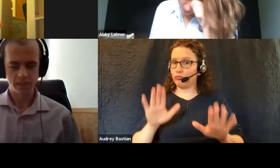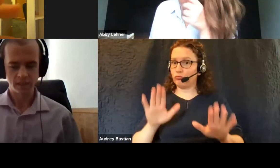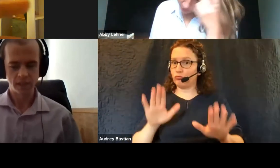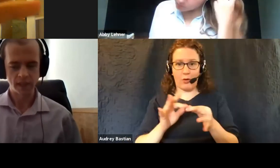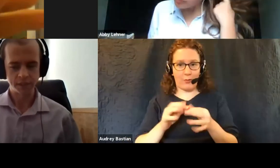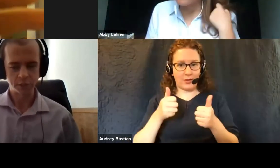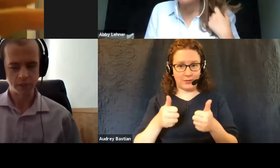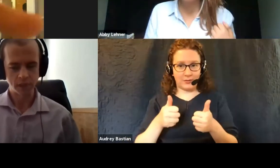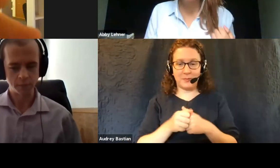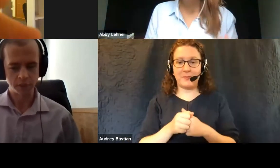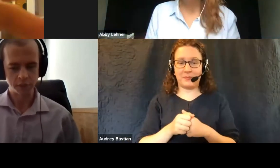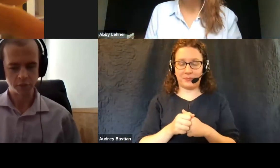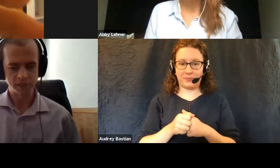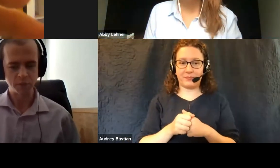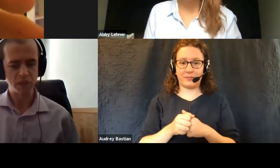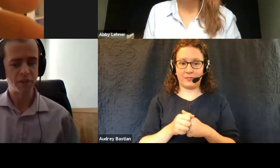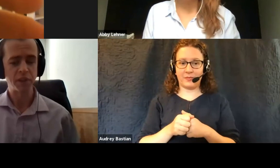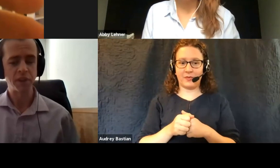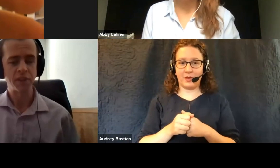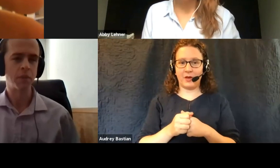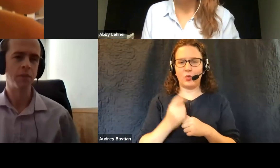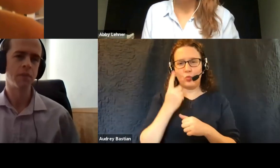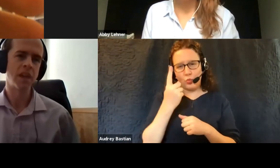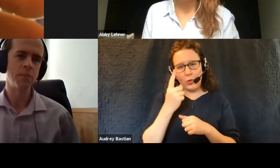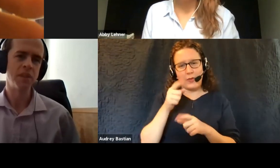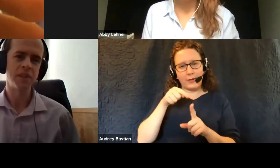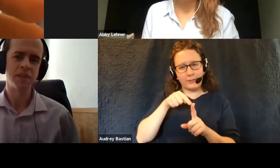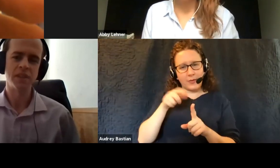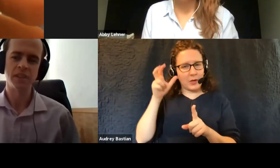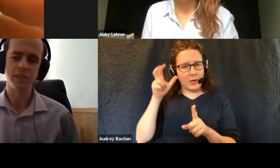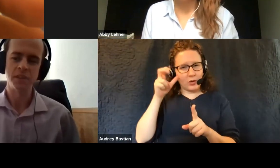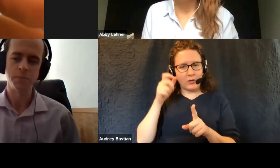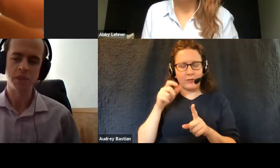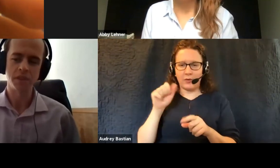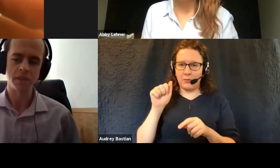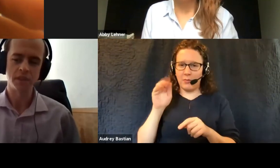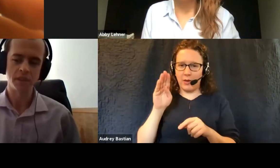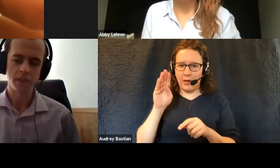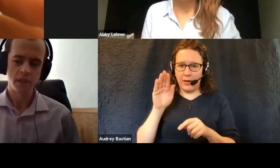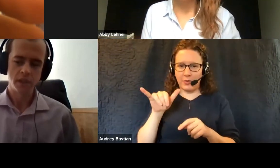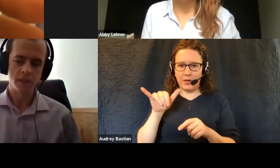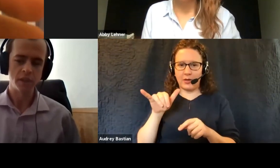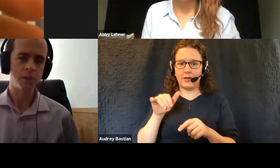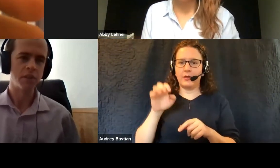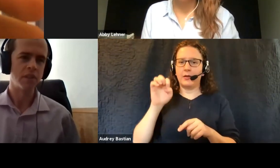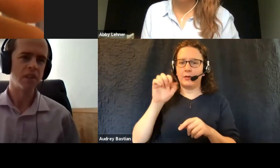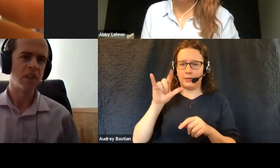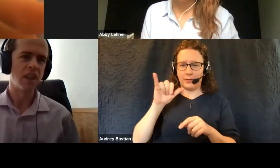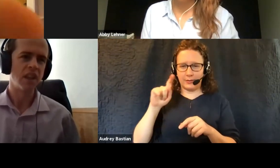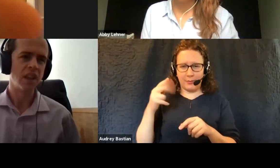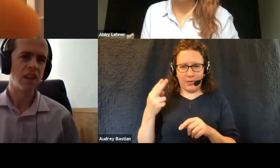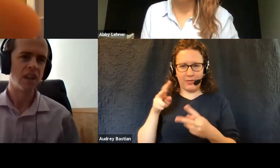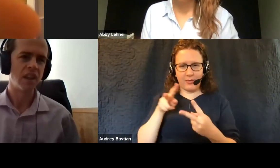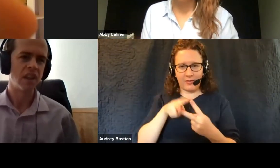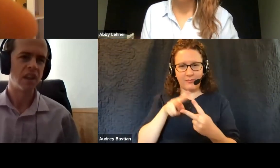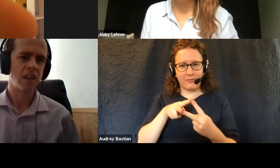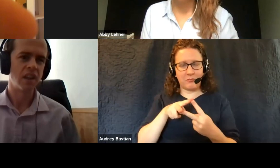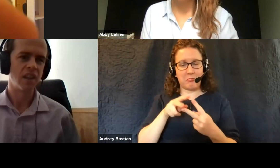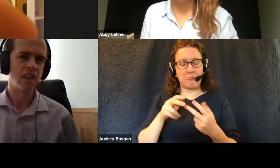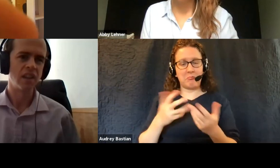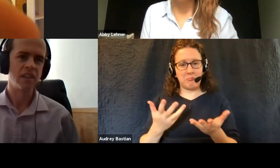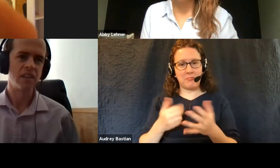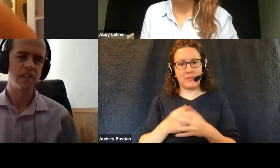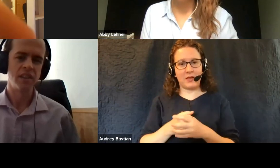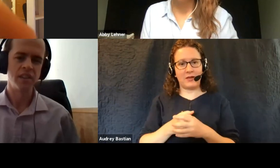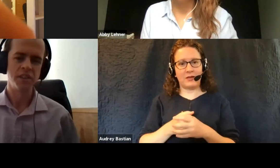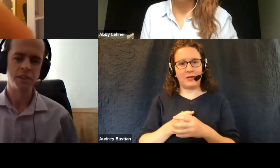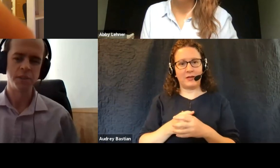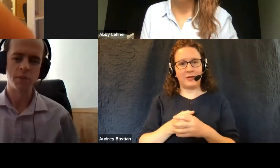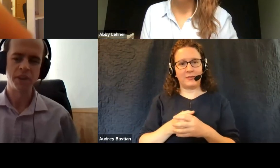Yeah, one of the strands I'm hearing both from Abby and Elisabeth, and just as a reminder